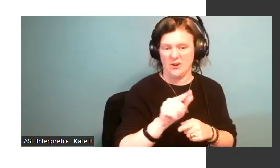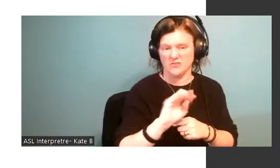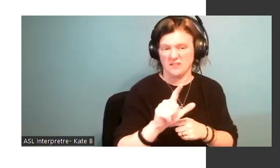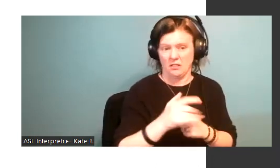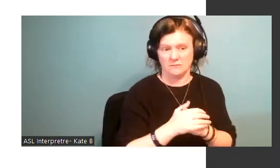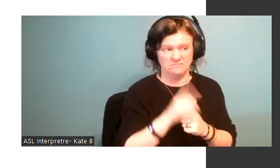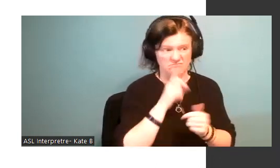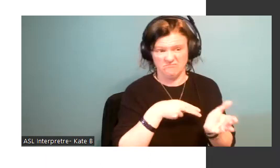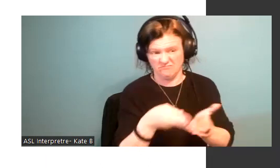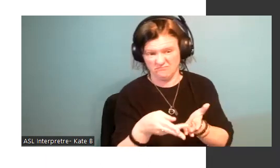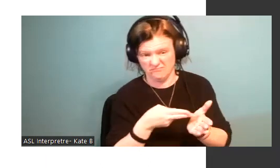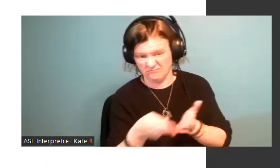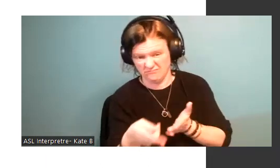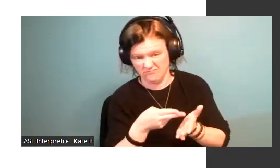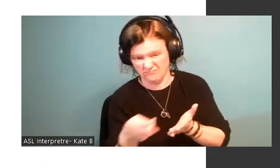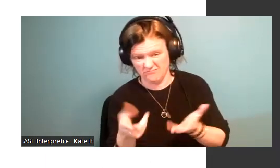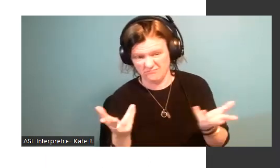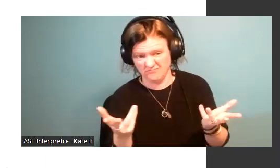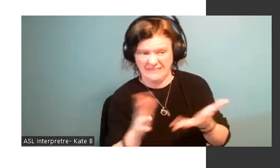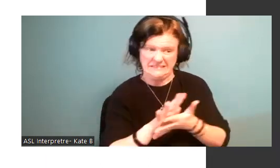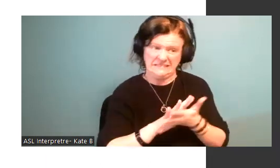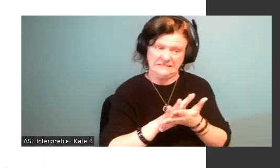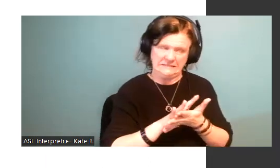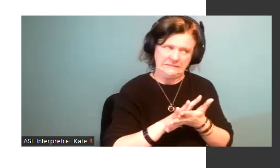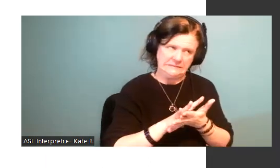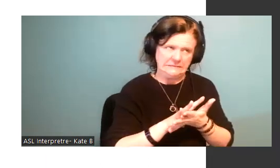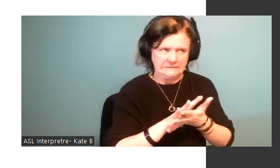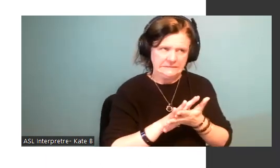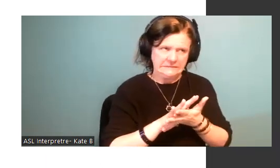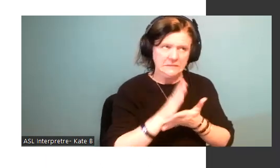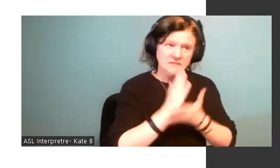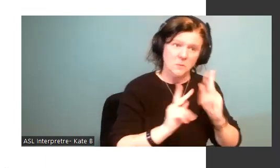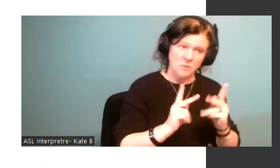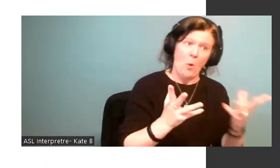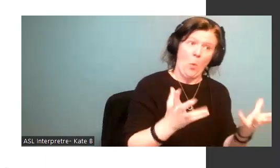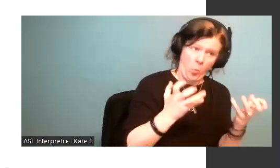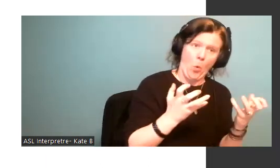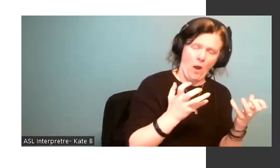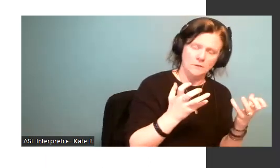area I have seen is on product advertisement carousels that may refresh every 15 or 20